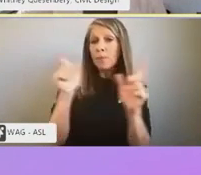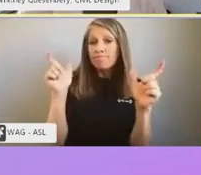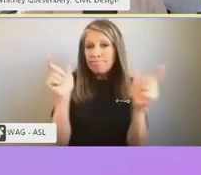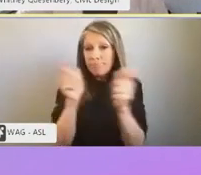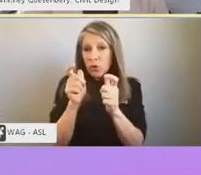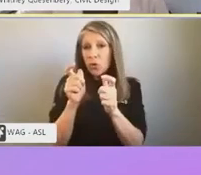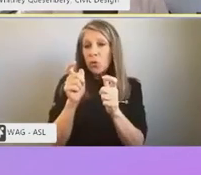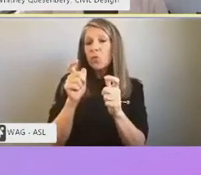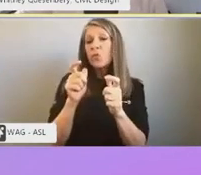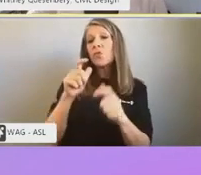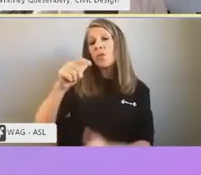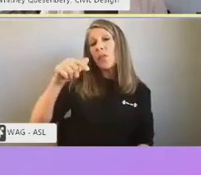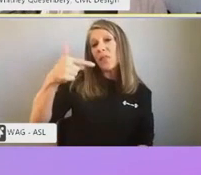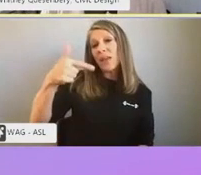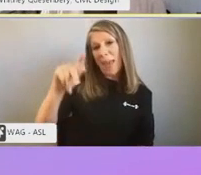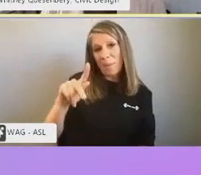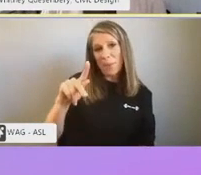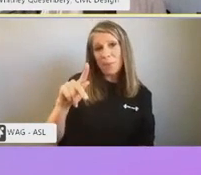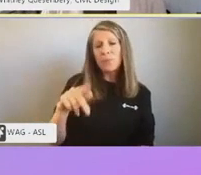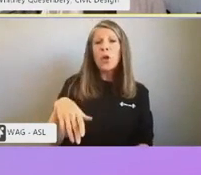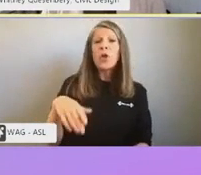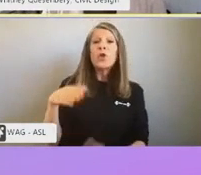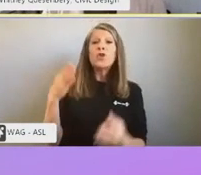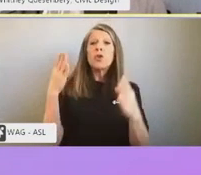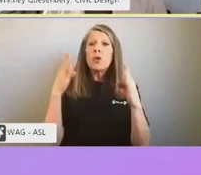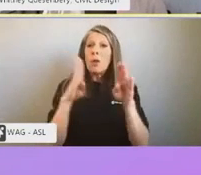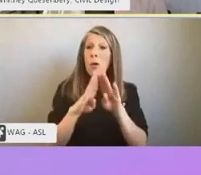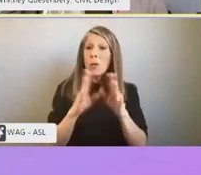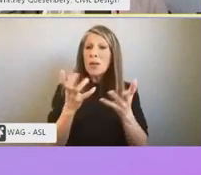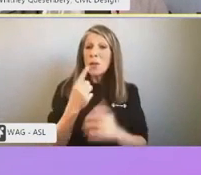options are available from voter -- for voters with